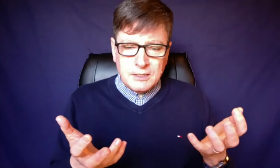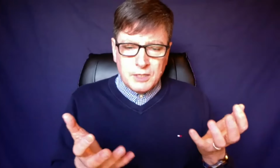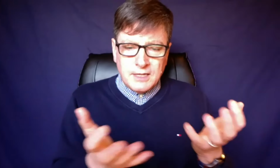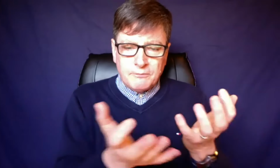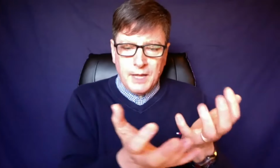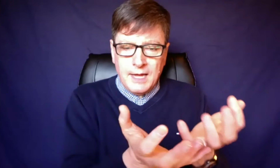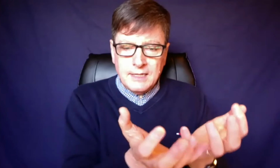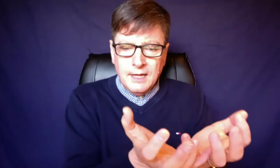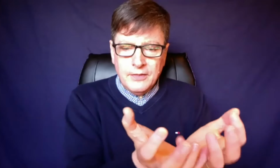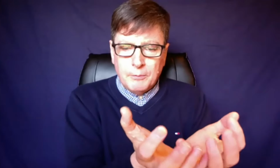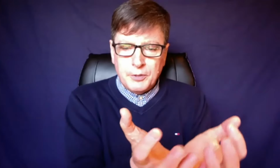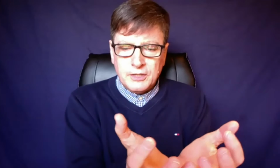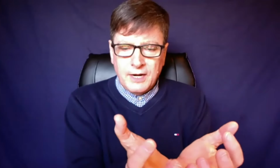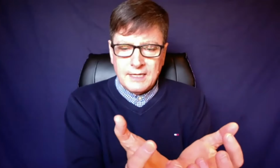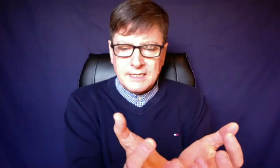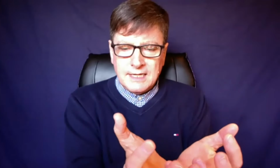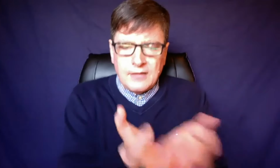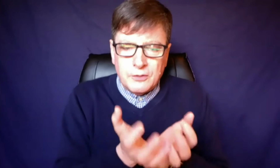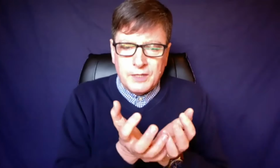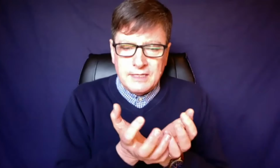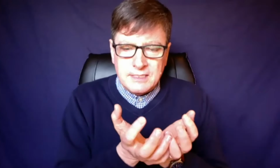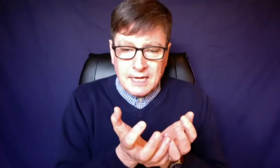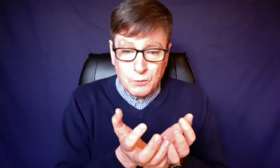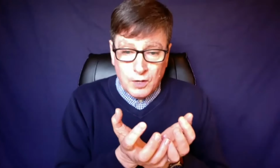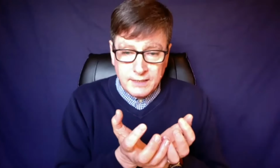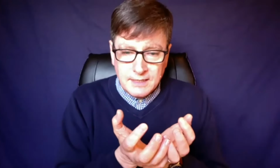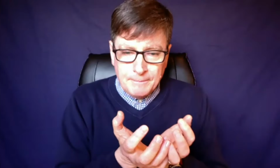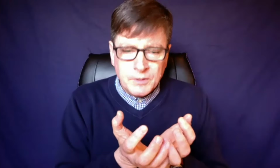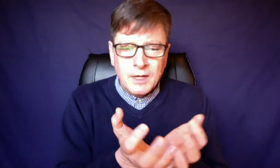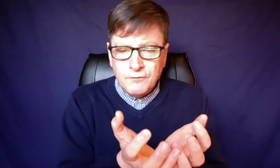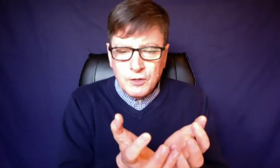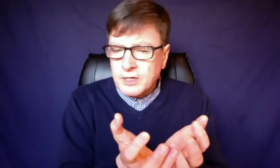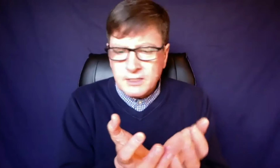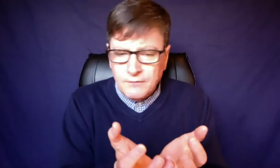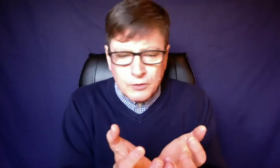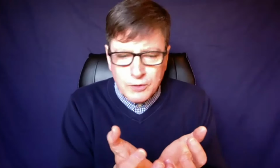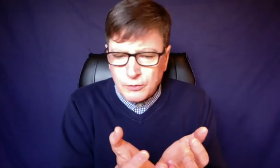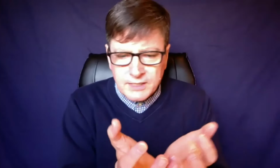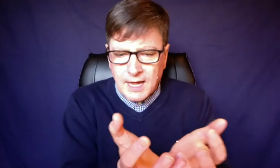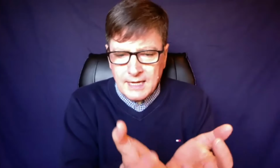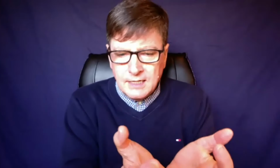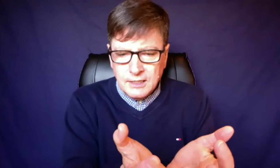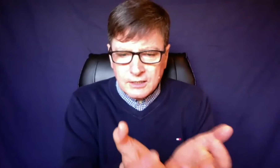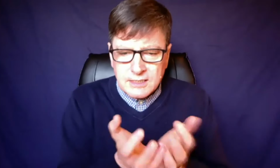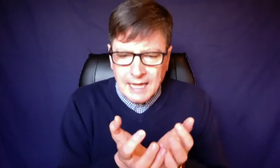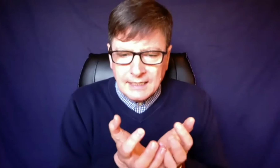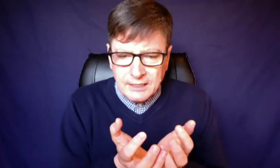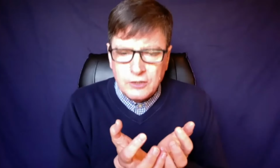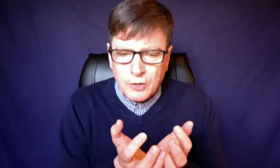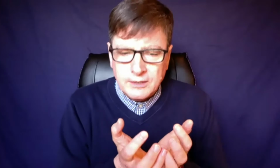adapt sign so as that they do touch T sign for want is like this.